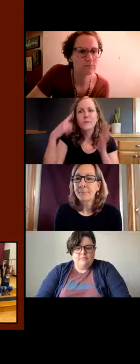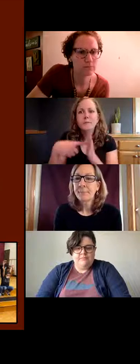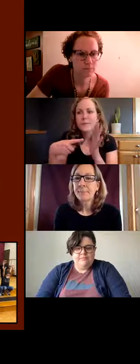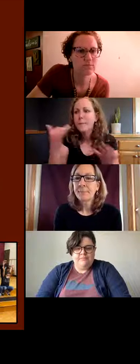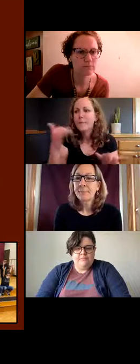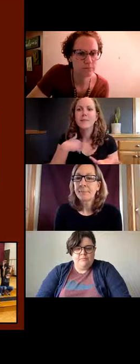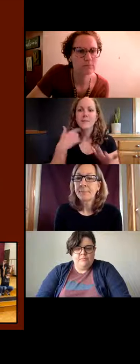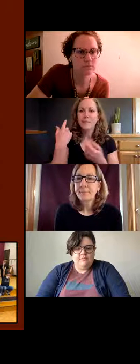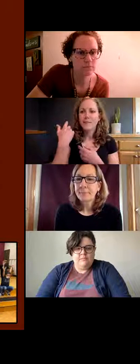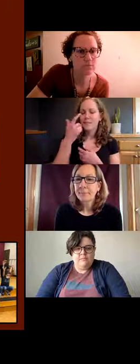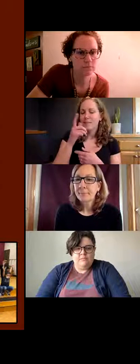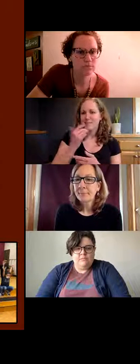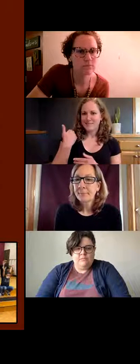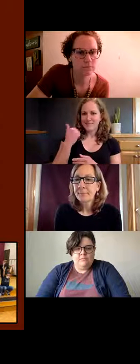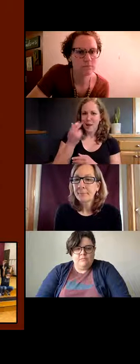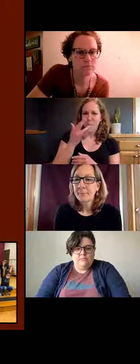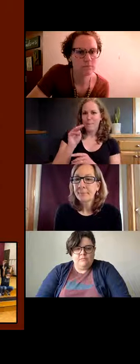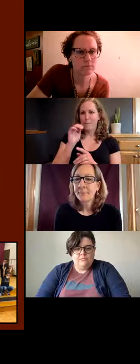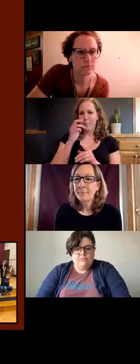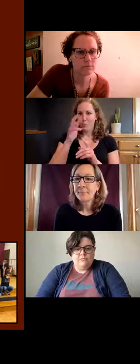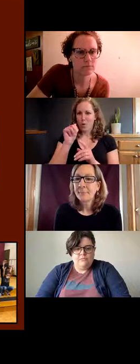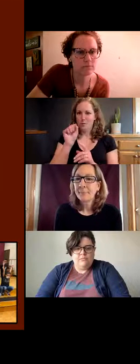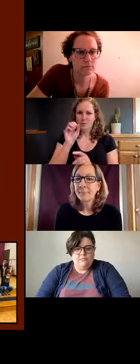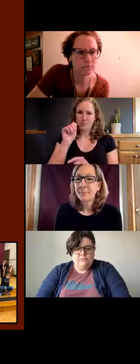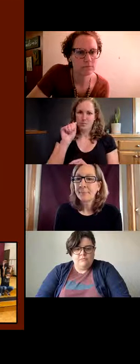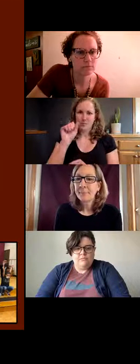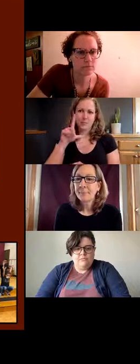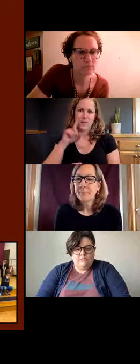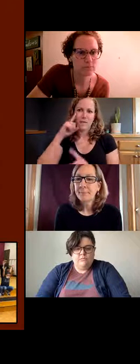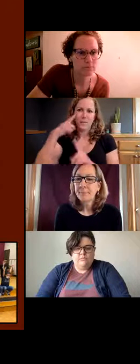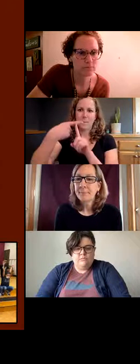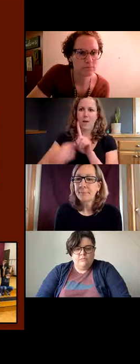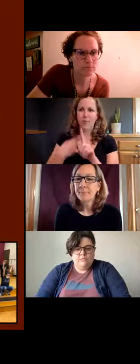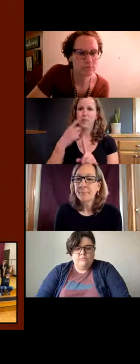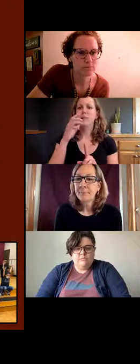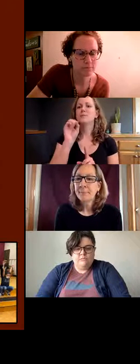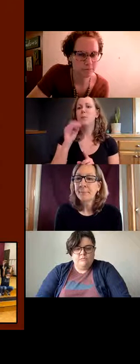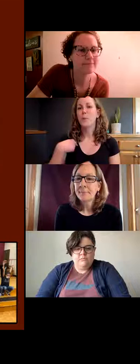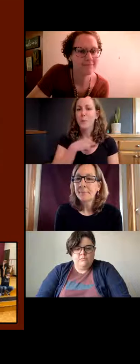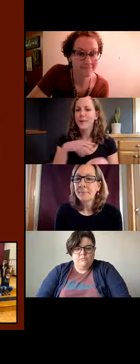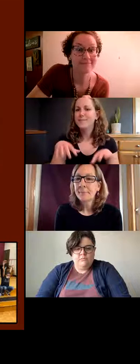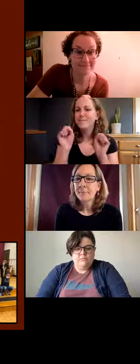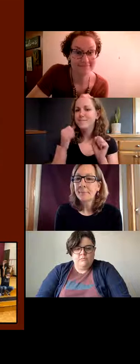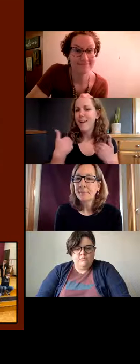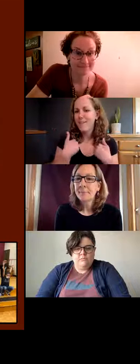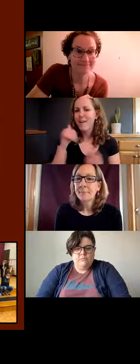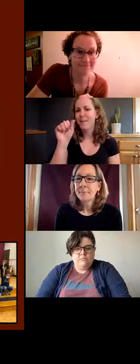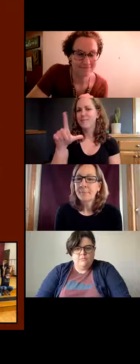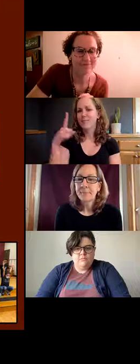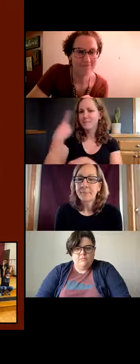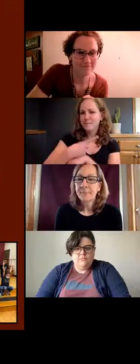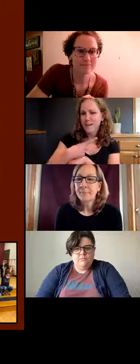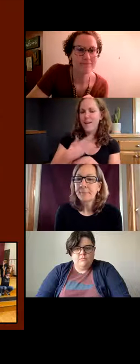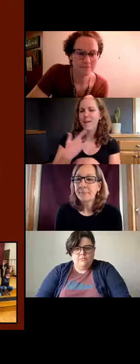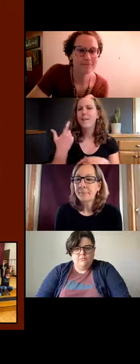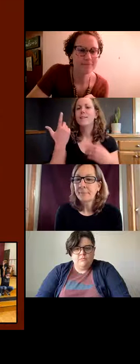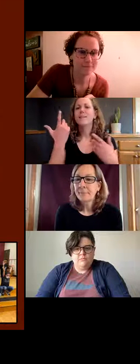lives out in the community. Recently there was an ASL month so we took the opportunity to have